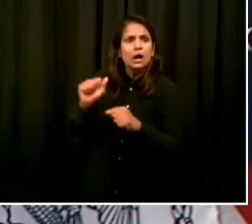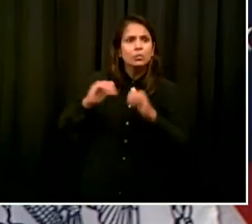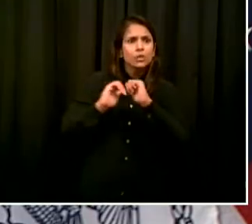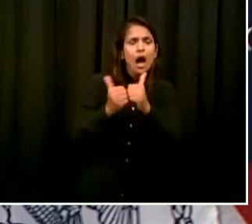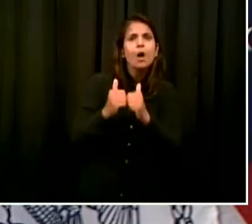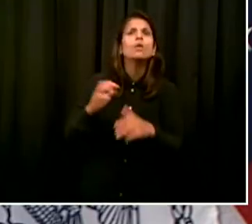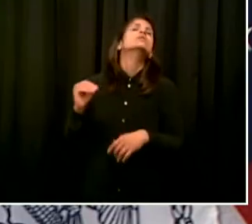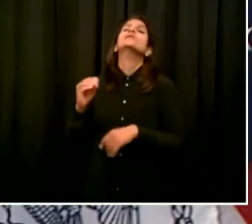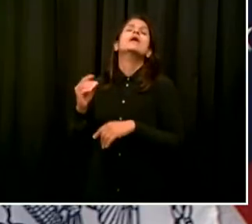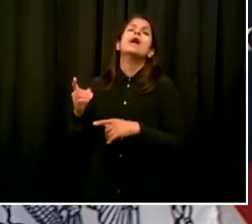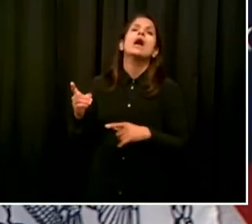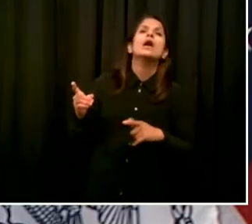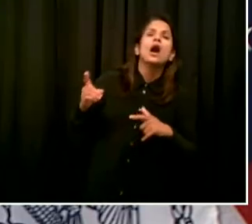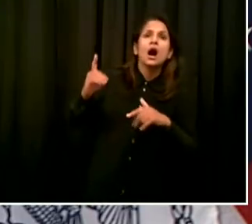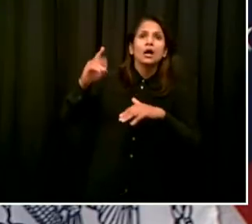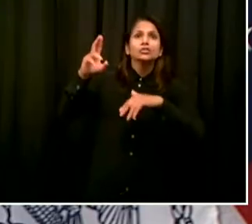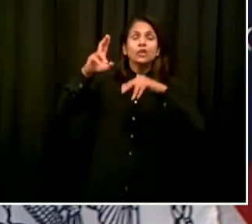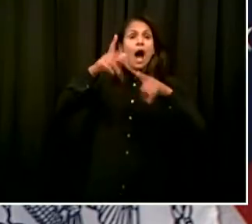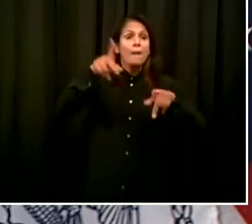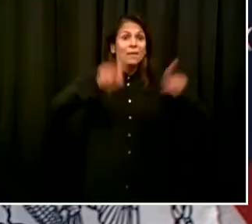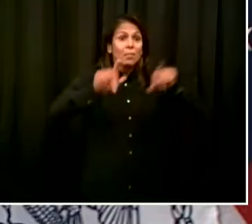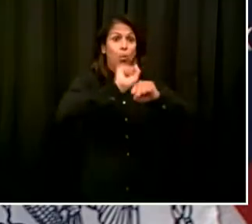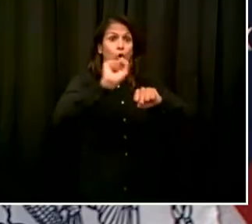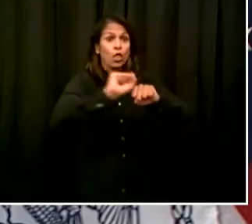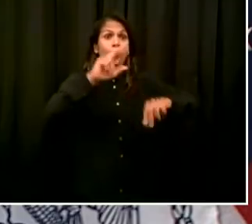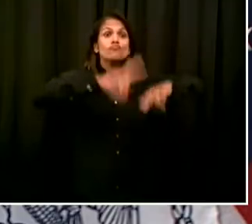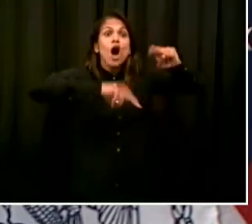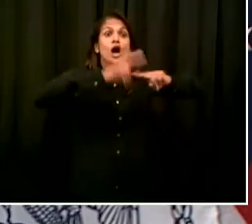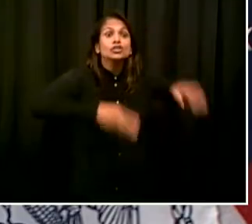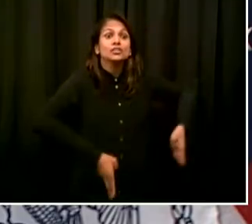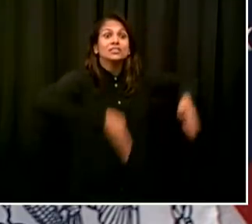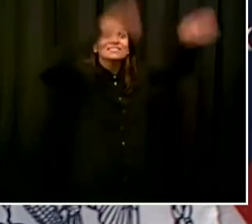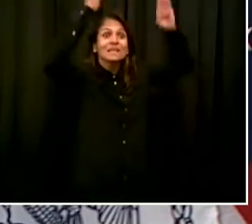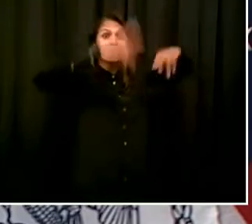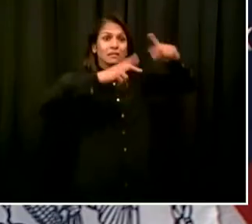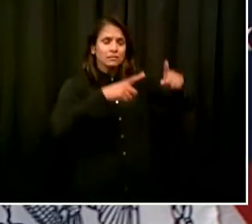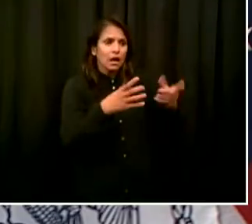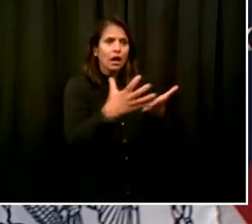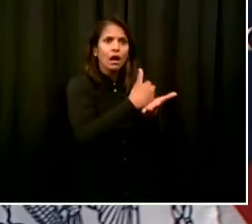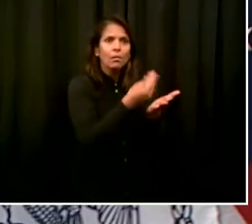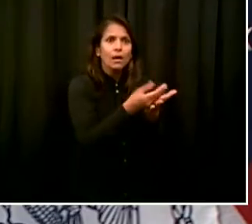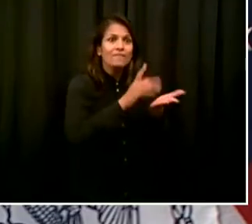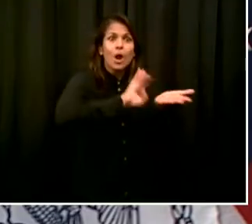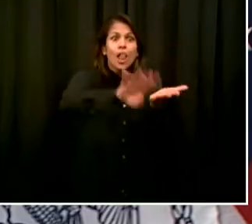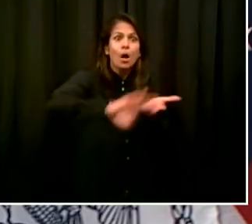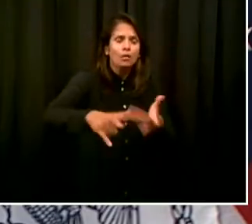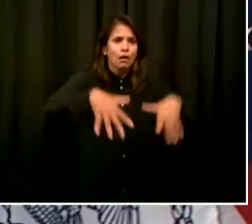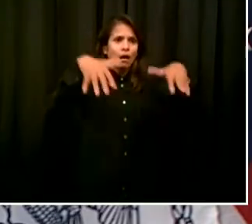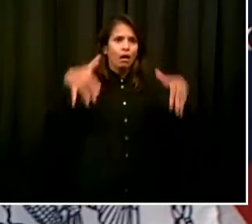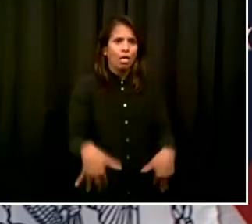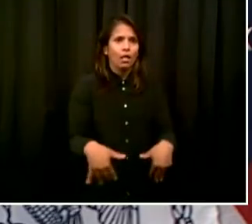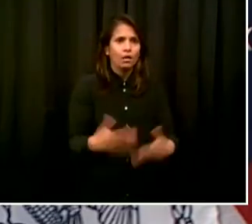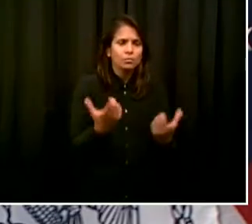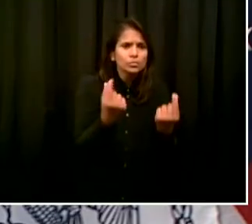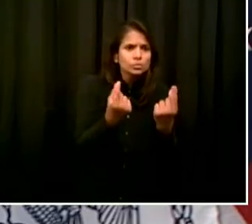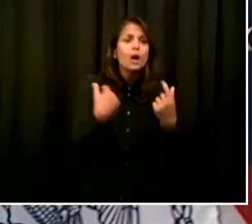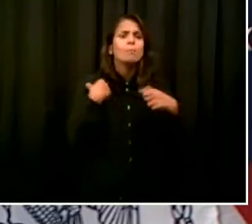CONSTRUCTION JOBS AND PERMANENT JOBS, WHICH ARE, AS YOU KNOW OVERWHELMINGLY